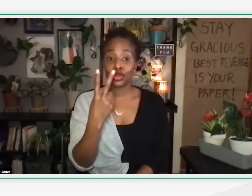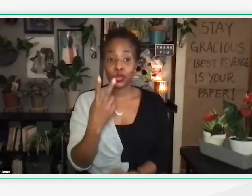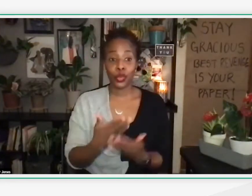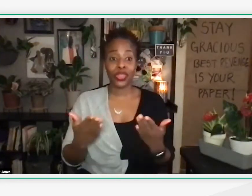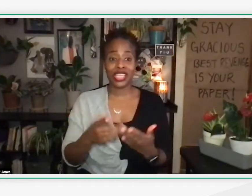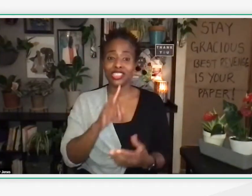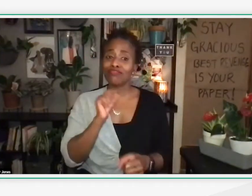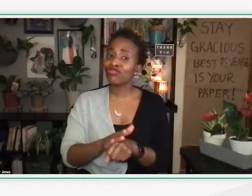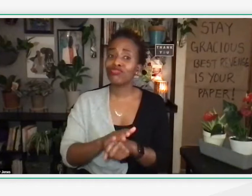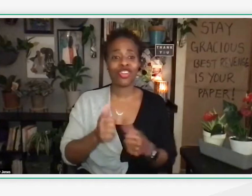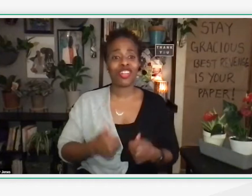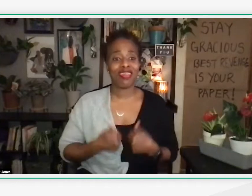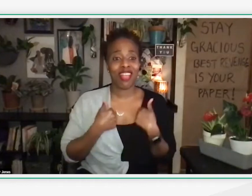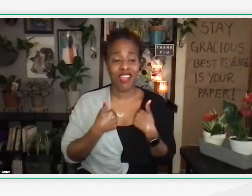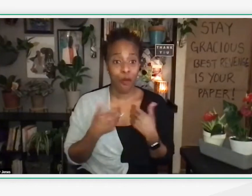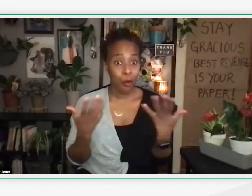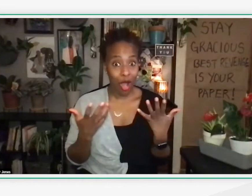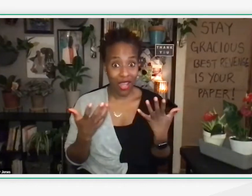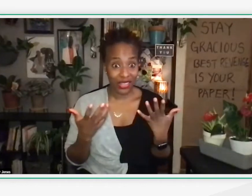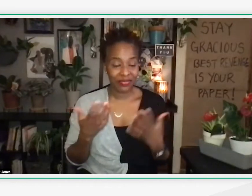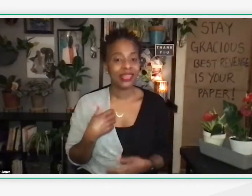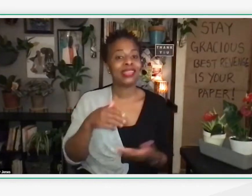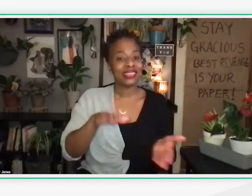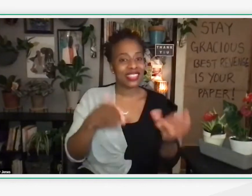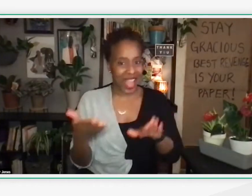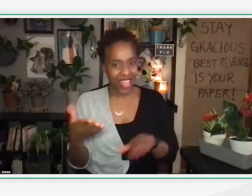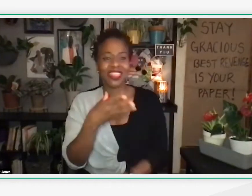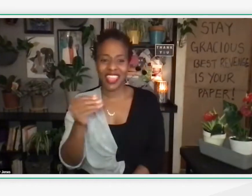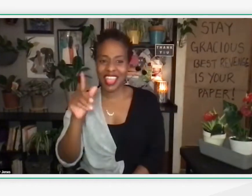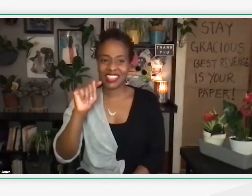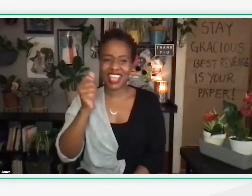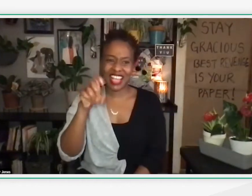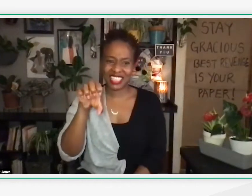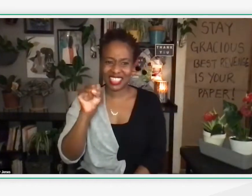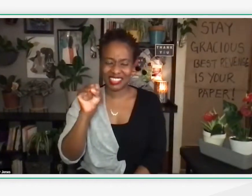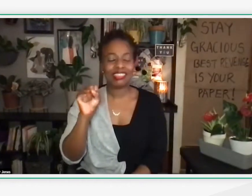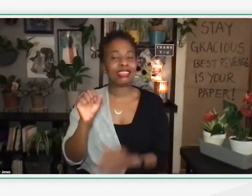You know, there's a quote that they say: 2 things are guaranteed in life ' death and taxes.